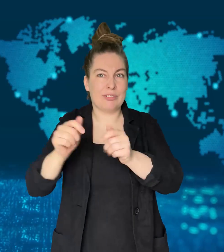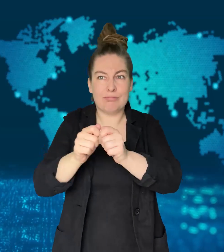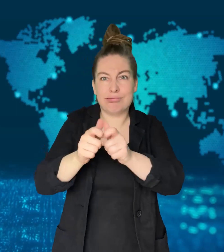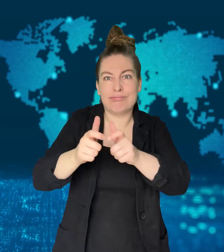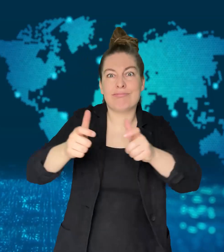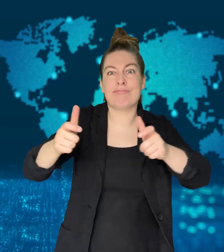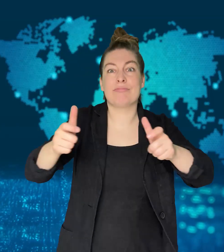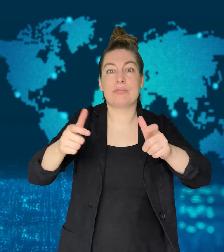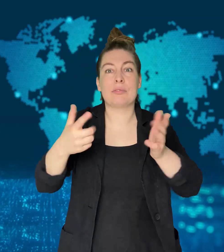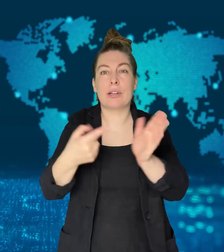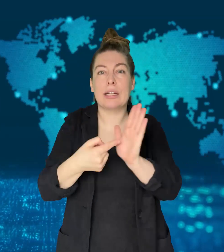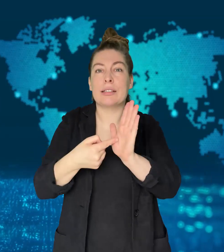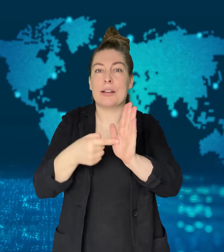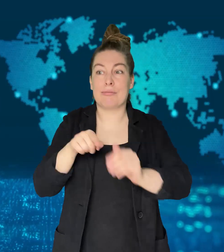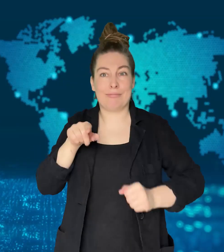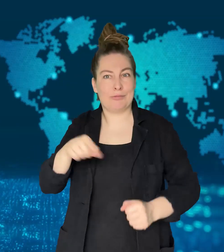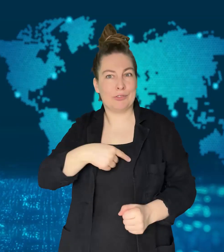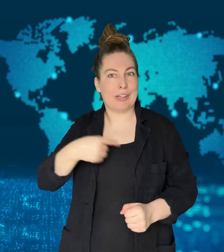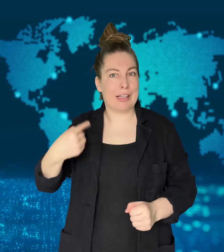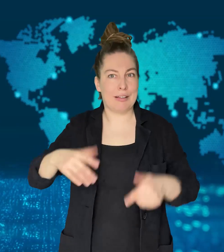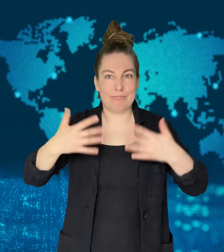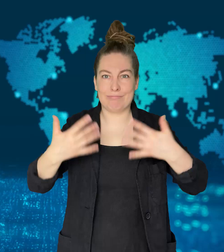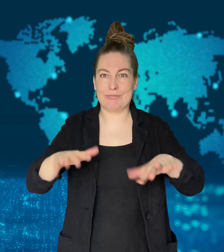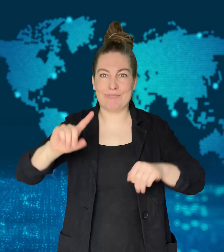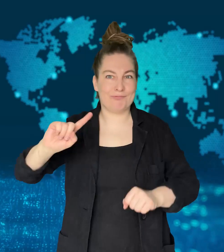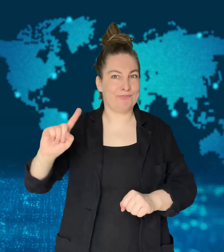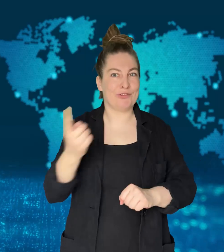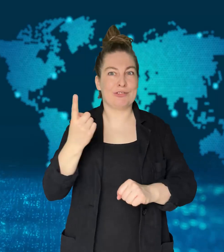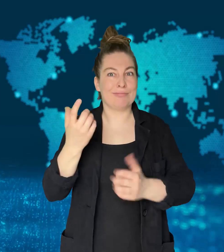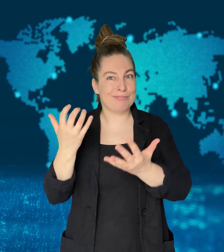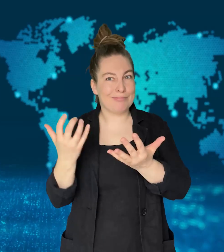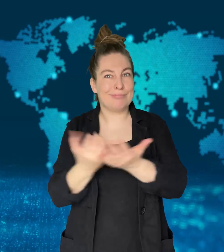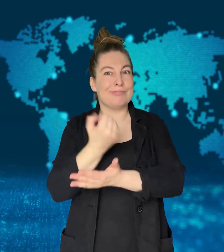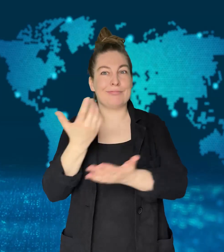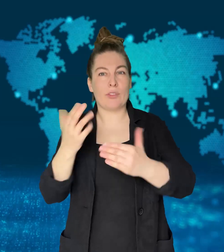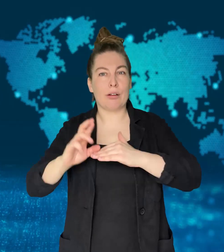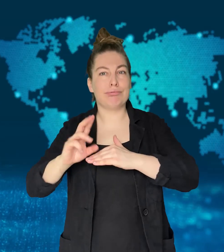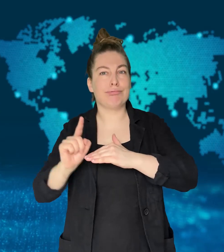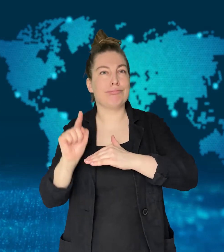For example, China was the first nation to